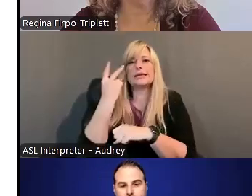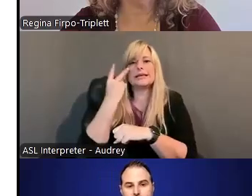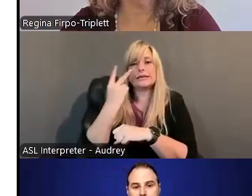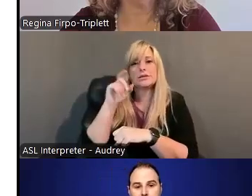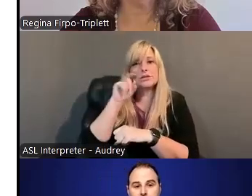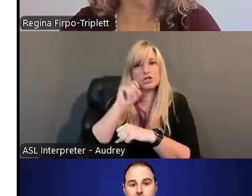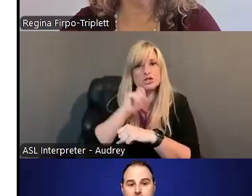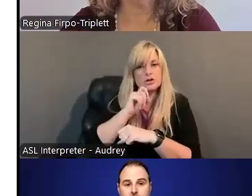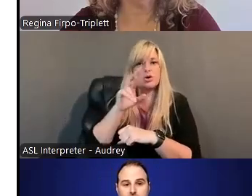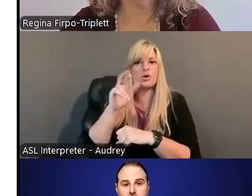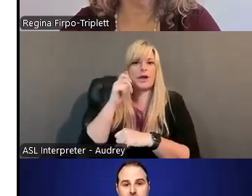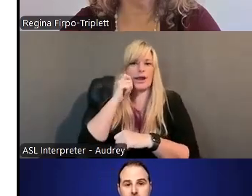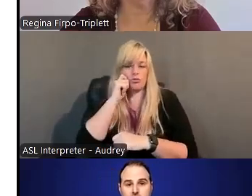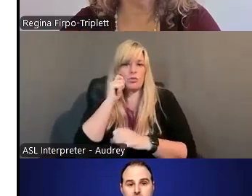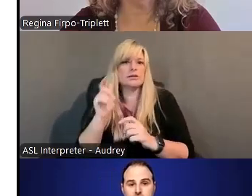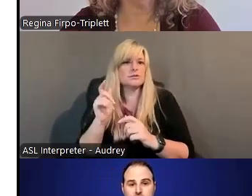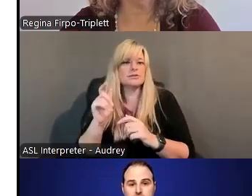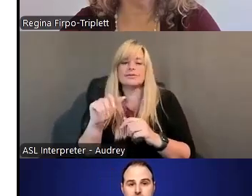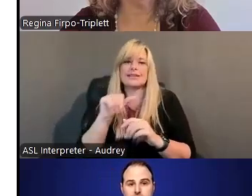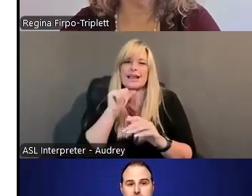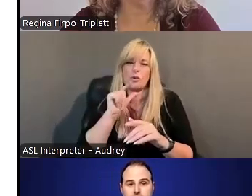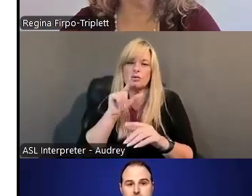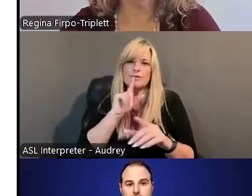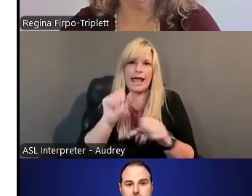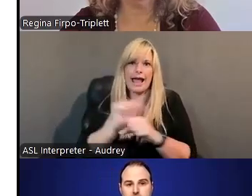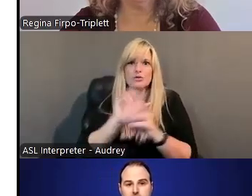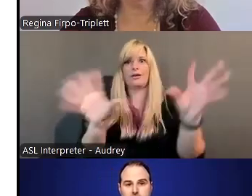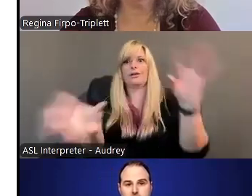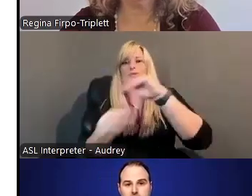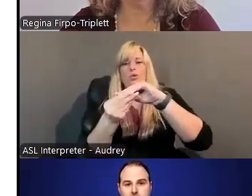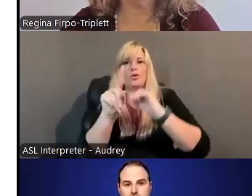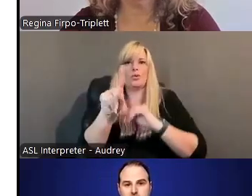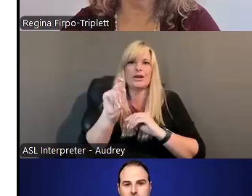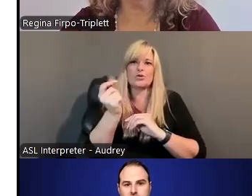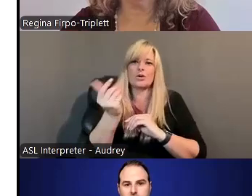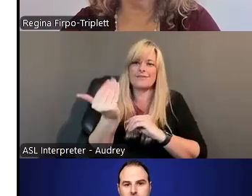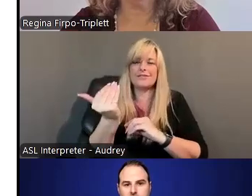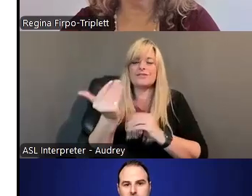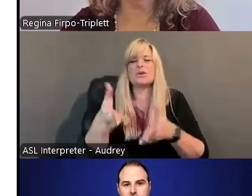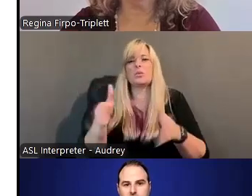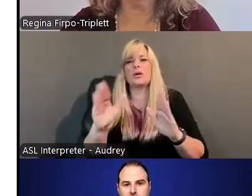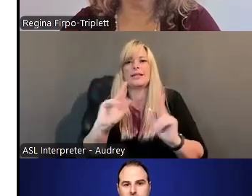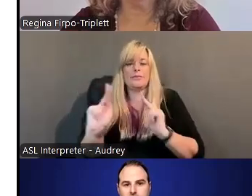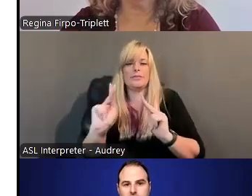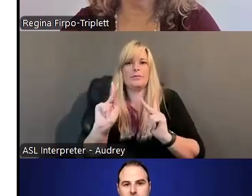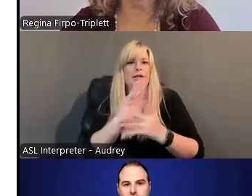those don't necessarily add up to 115. We let people select everything that applied to them